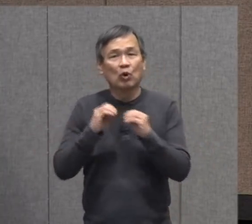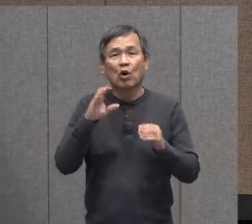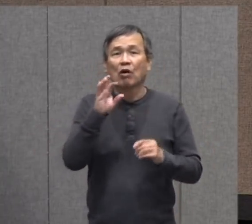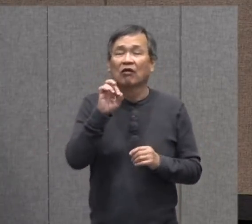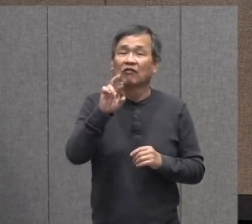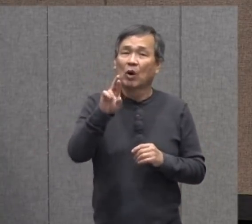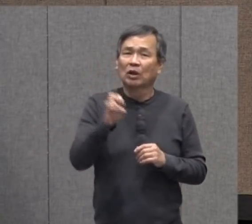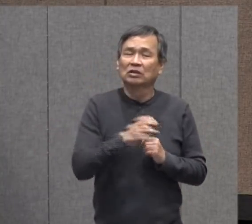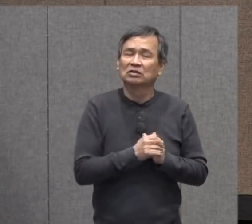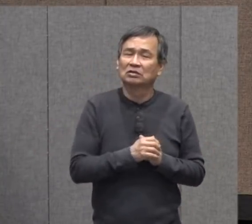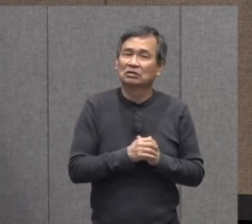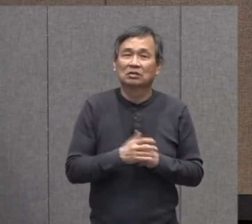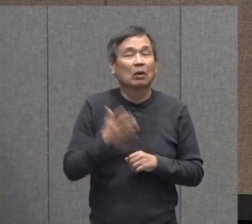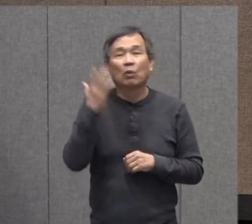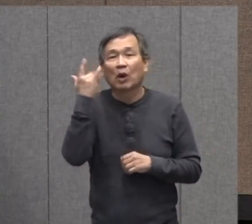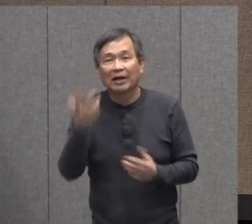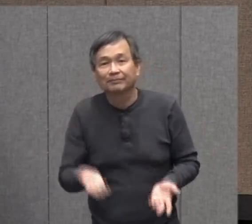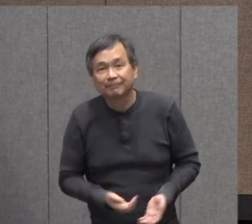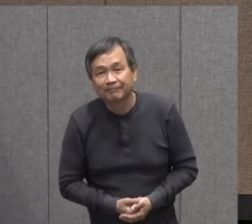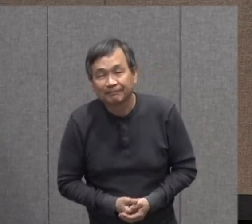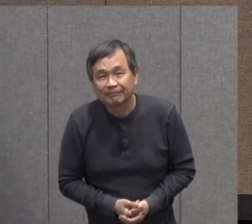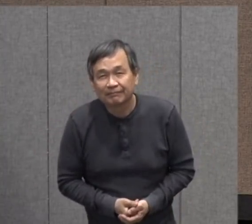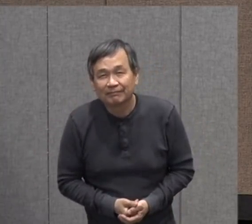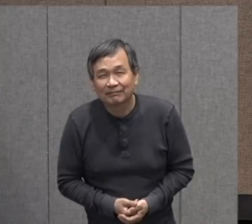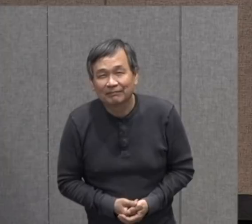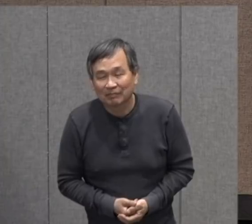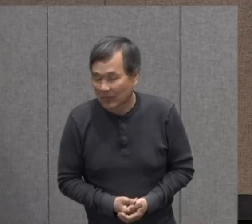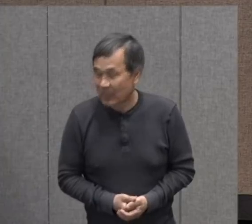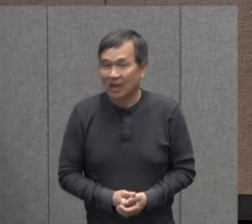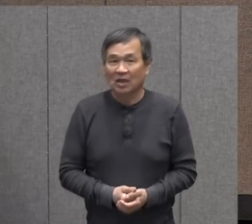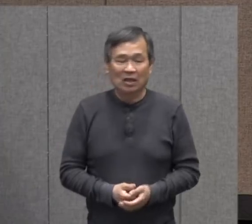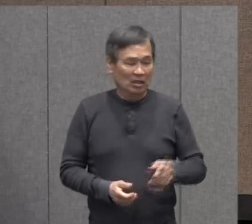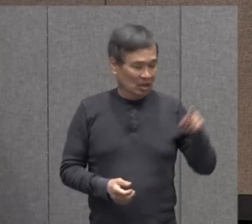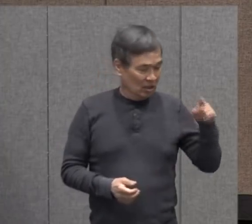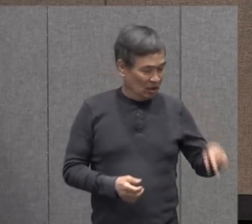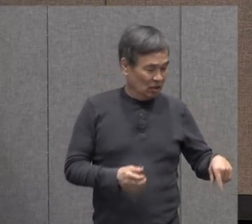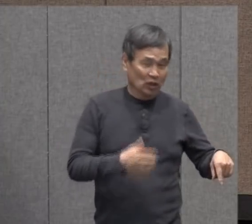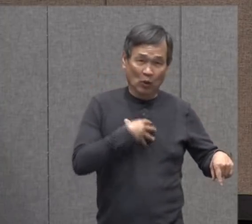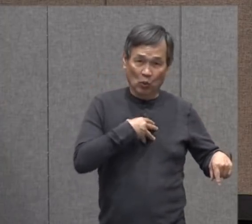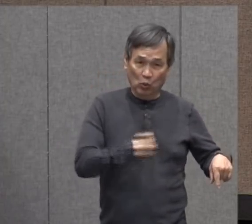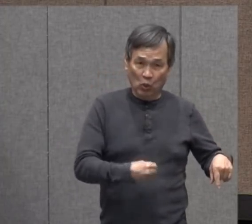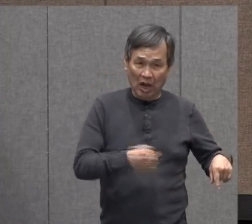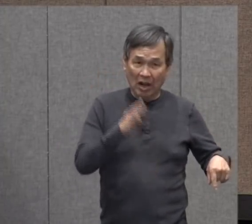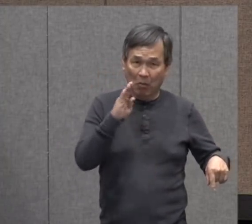Why do you think I would need less of a push with the wiffle ball